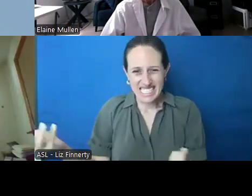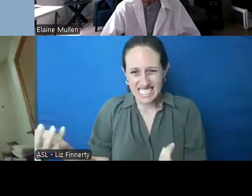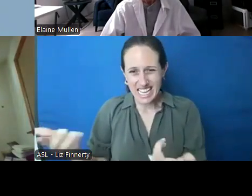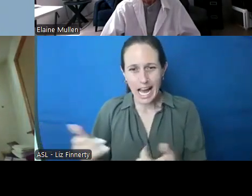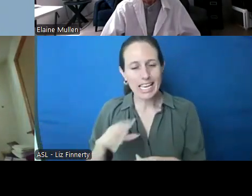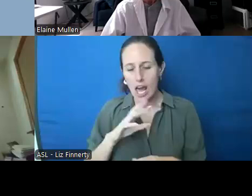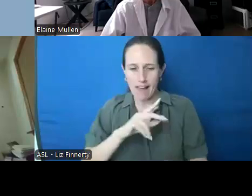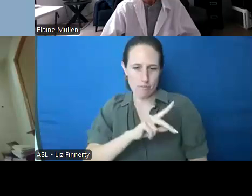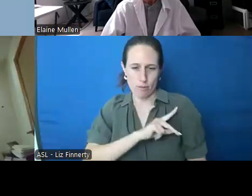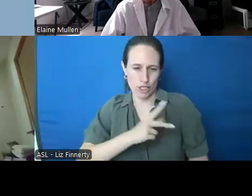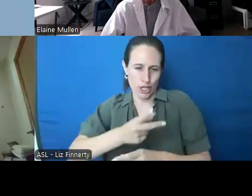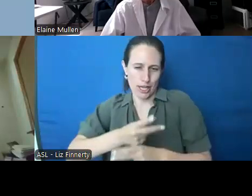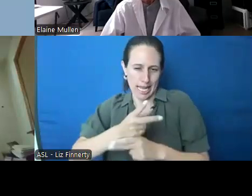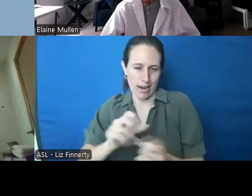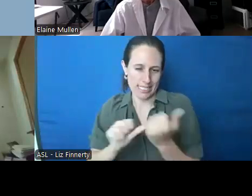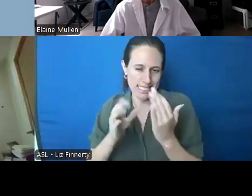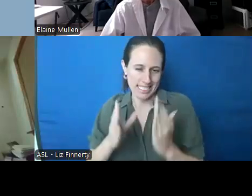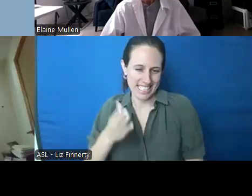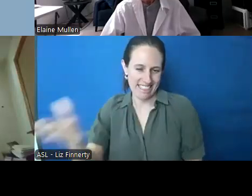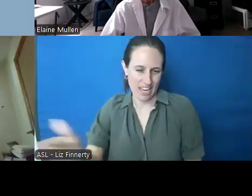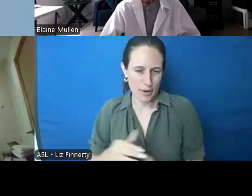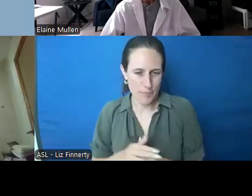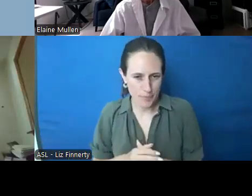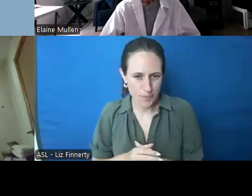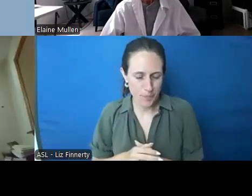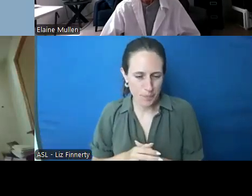institution, but I tried to stay in the residence halls during